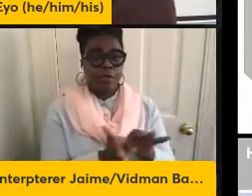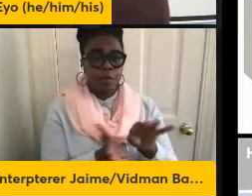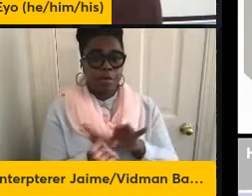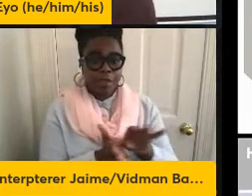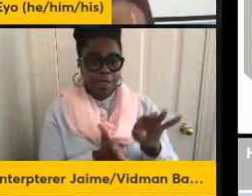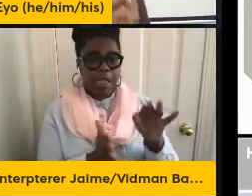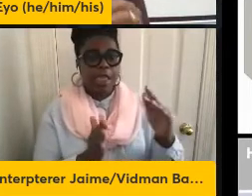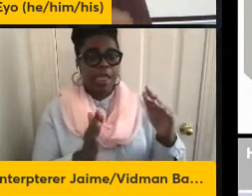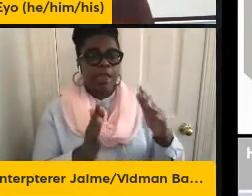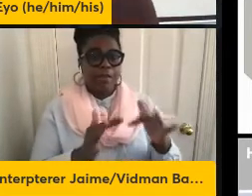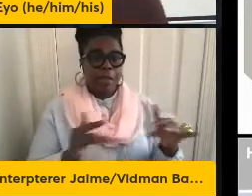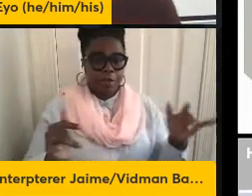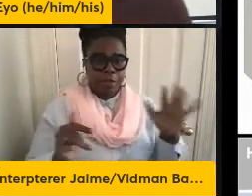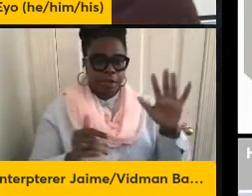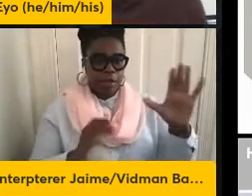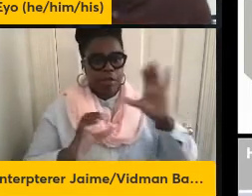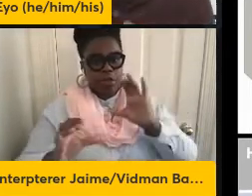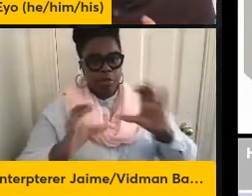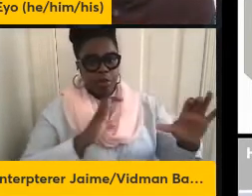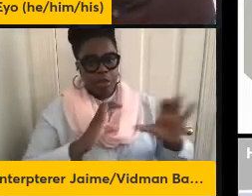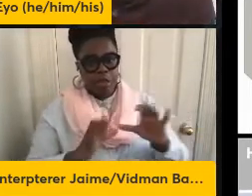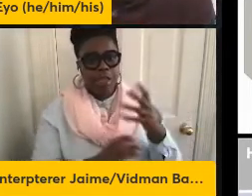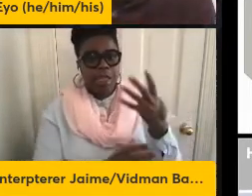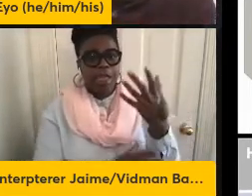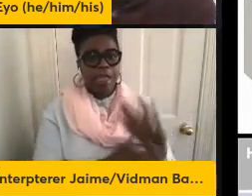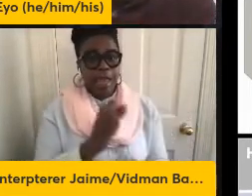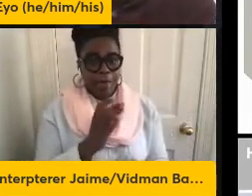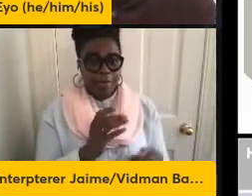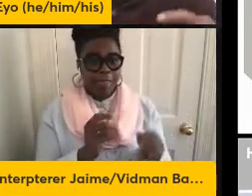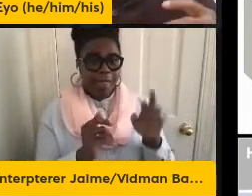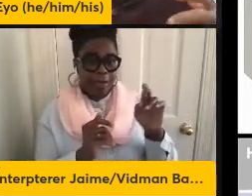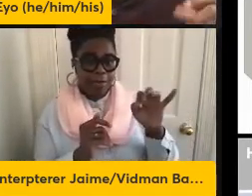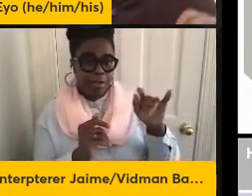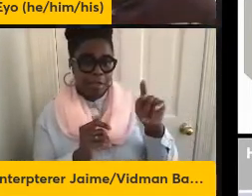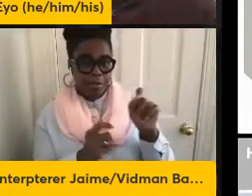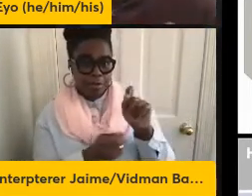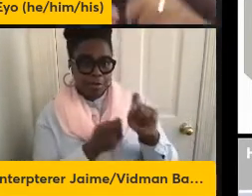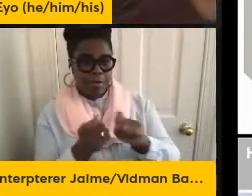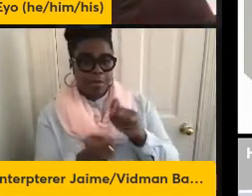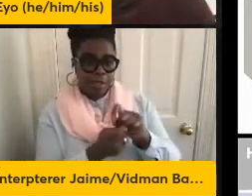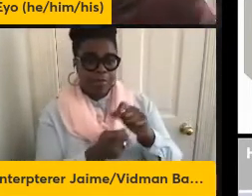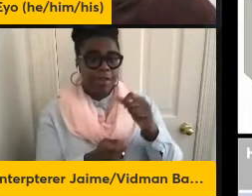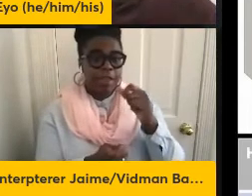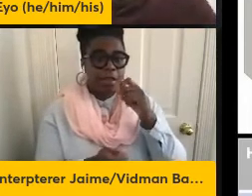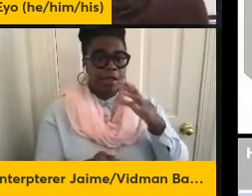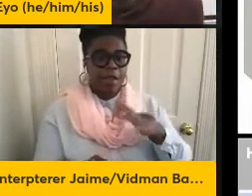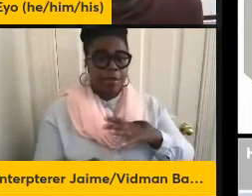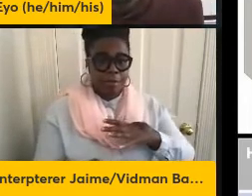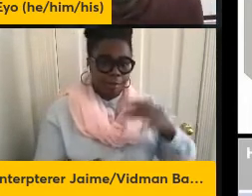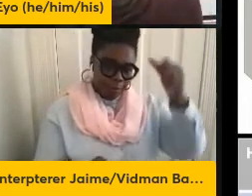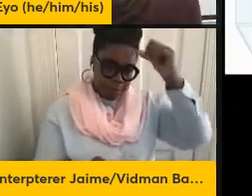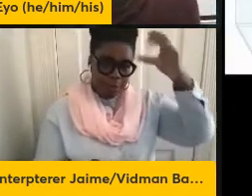suggests that simply lacking this receptor, specifically males actually results in an altered form of communication in these mice.